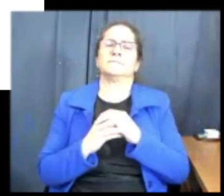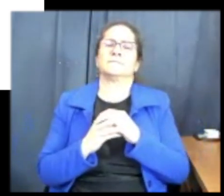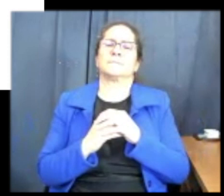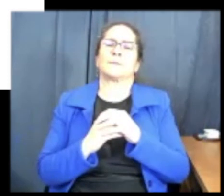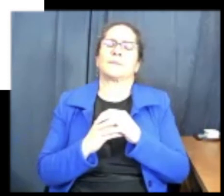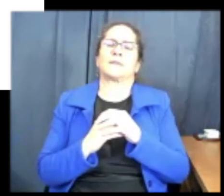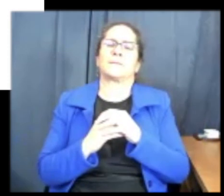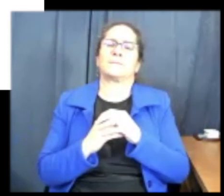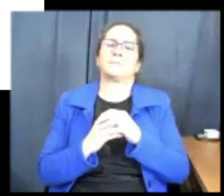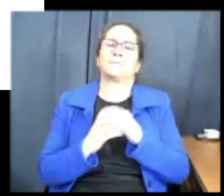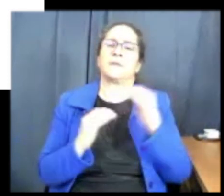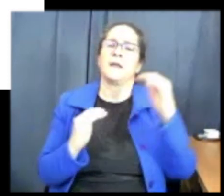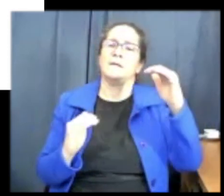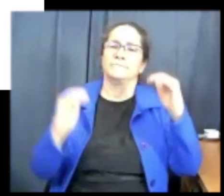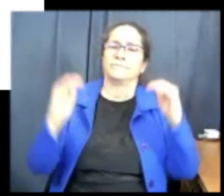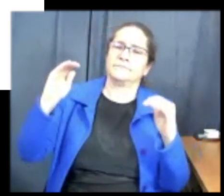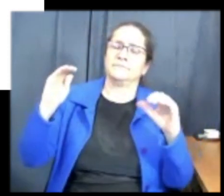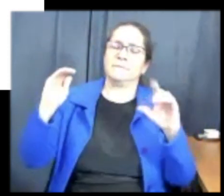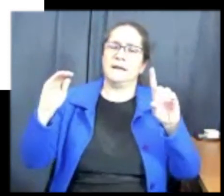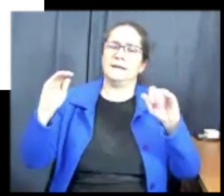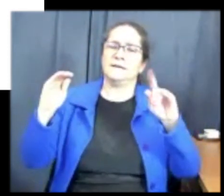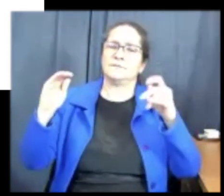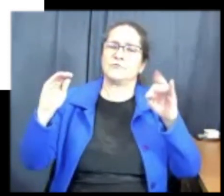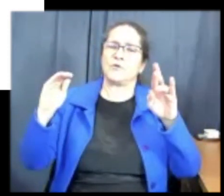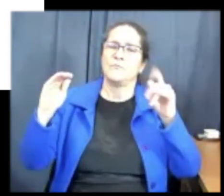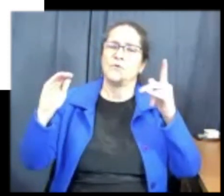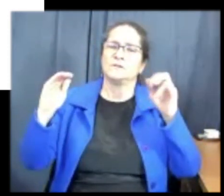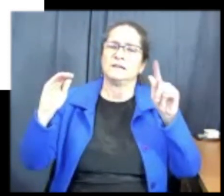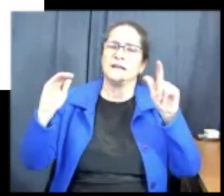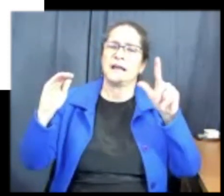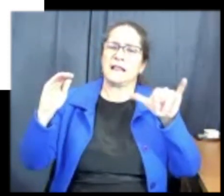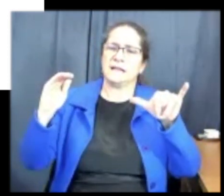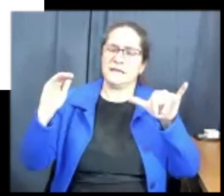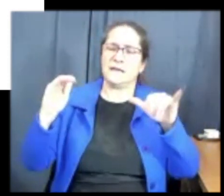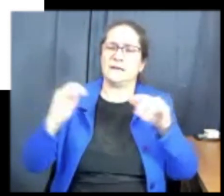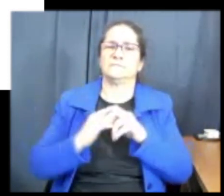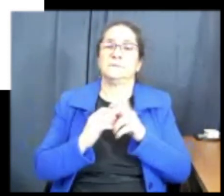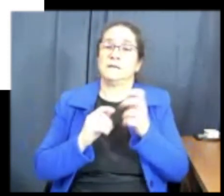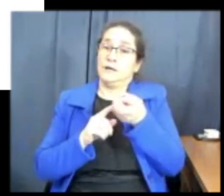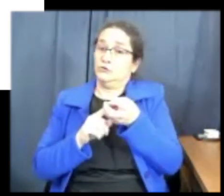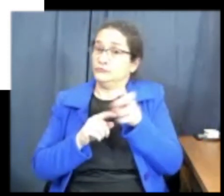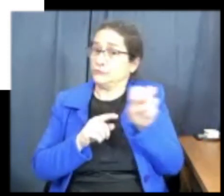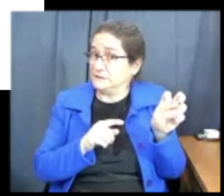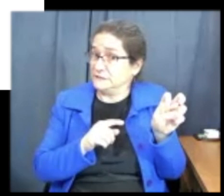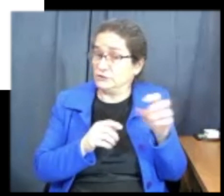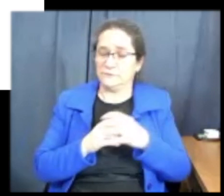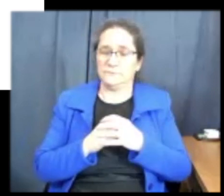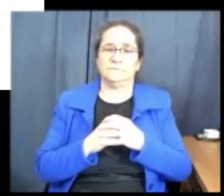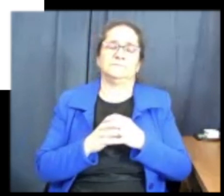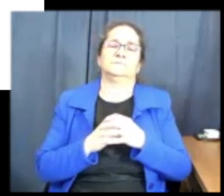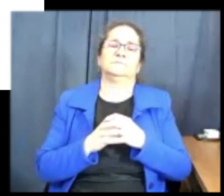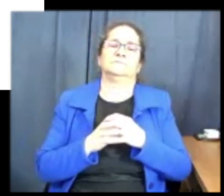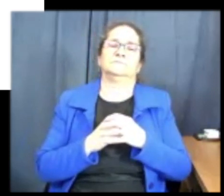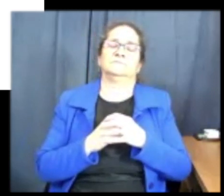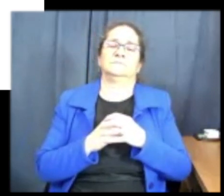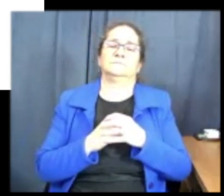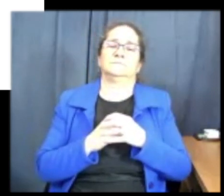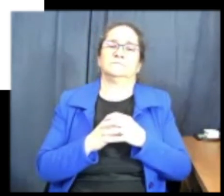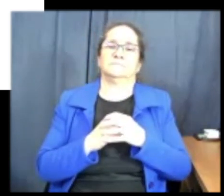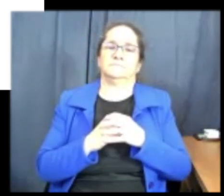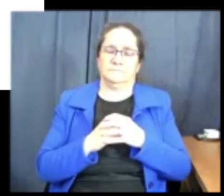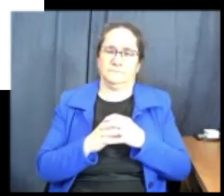disproportionality, transition, timely correction of non